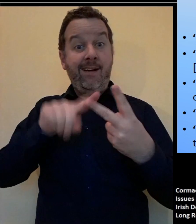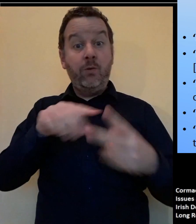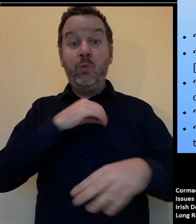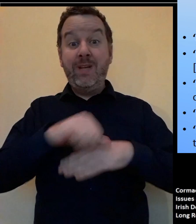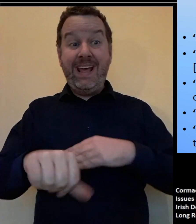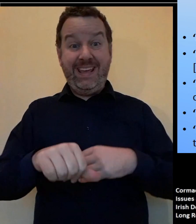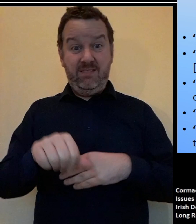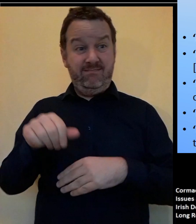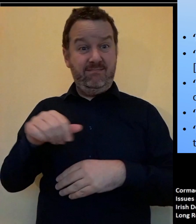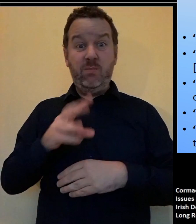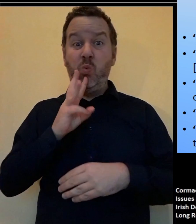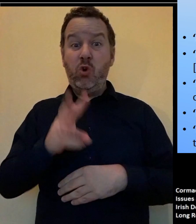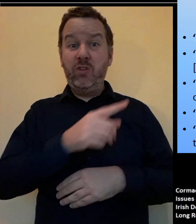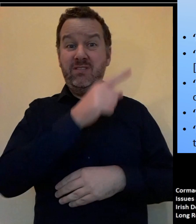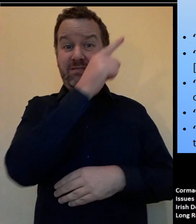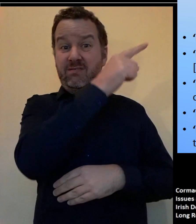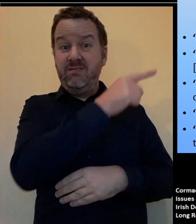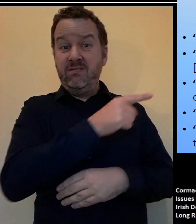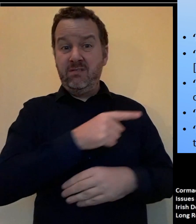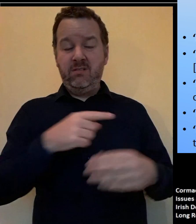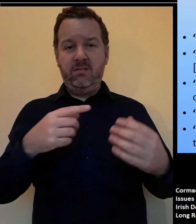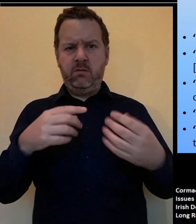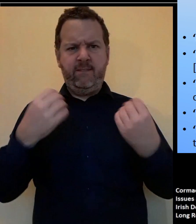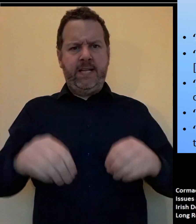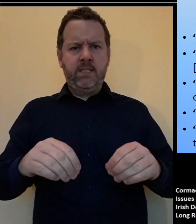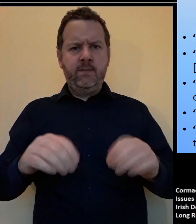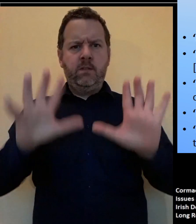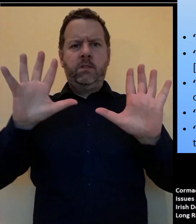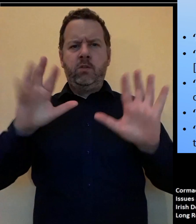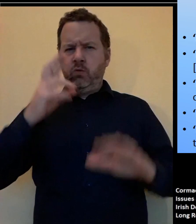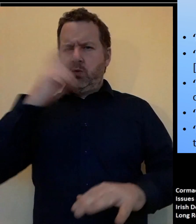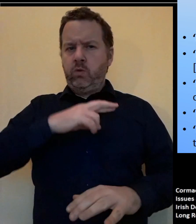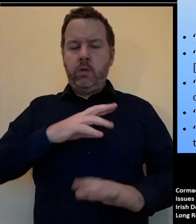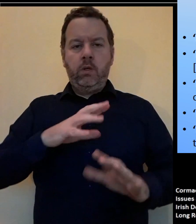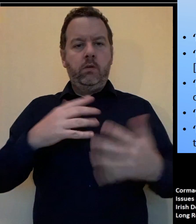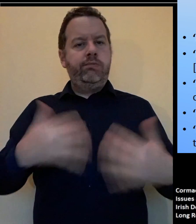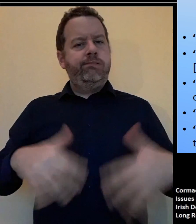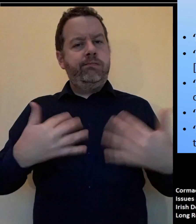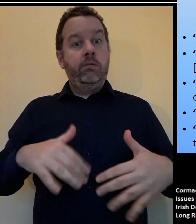and also please note that these terms are often considered extremely offensive today,